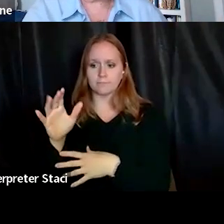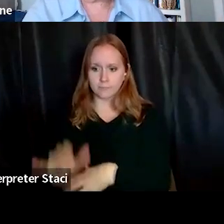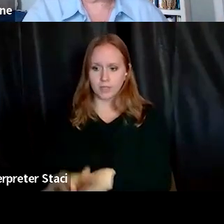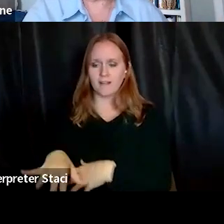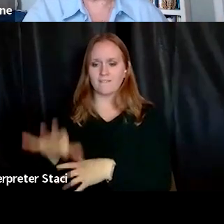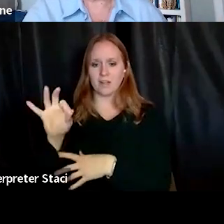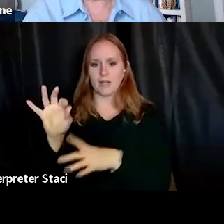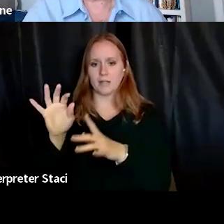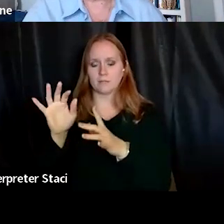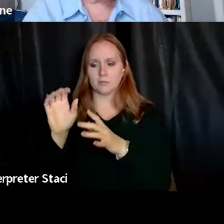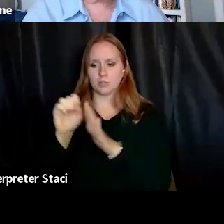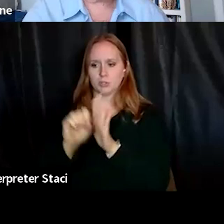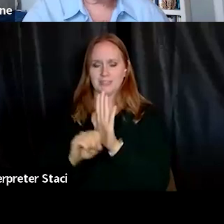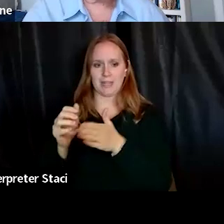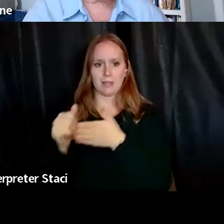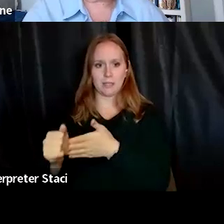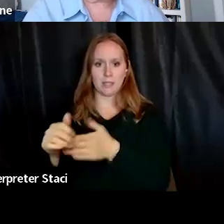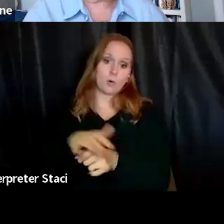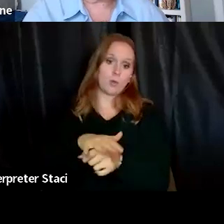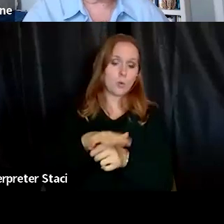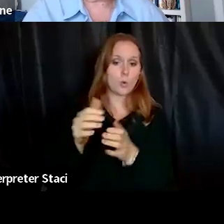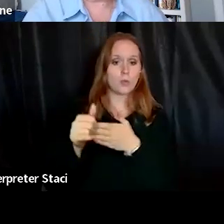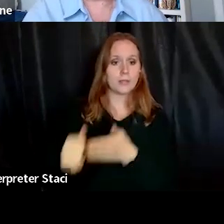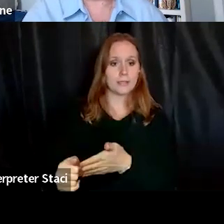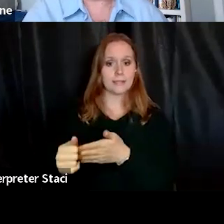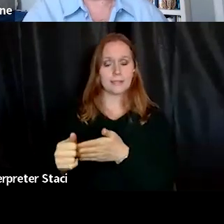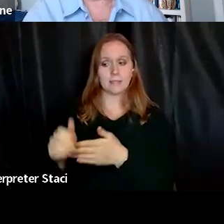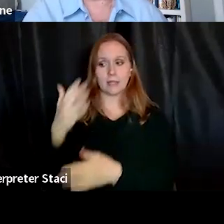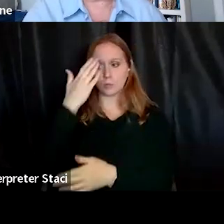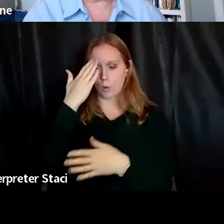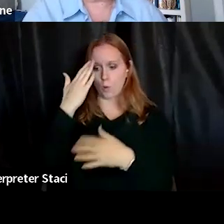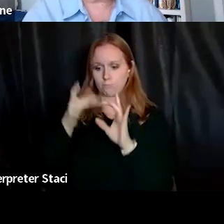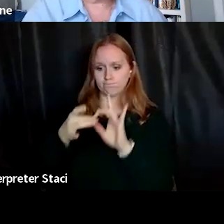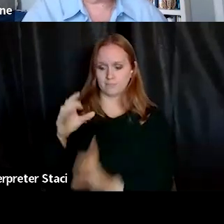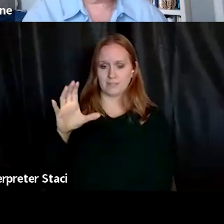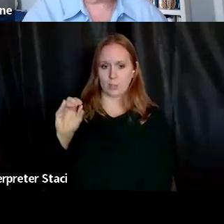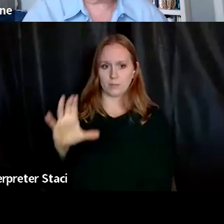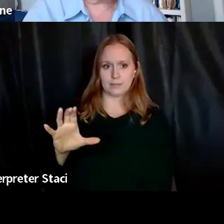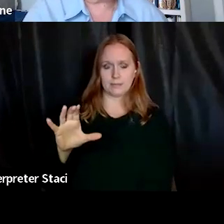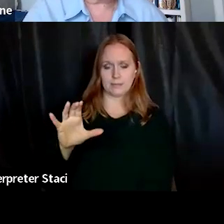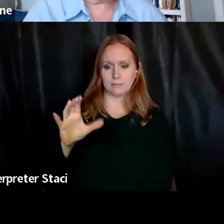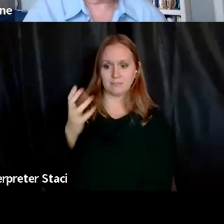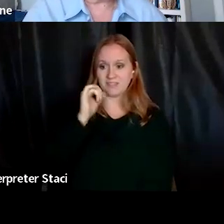Or some local leads who will know about their CoCs, hopefully. And if not, your SOAR TA center liaison,